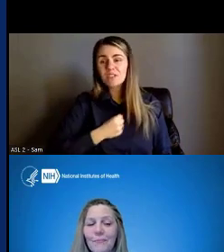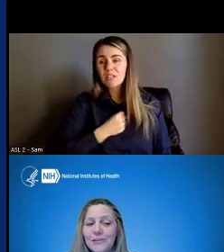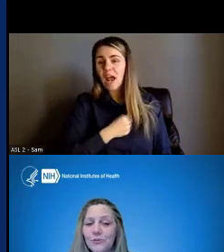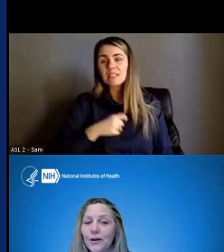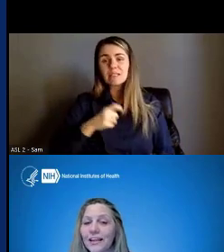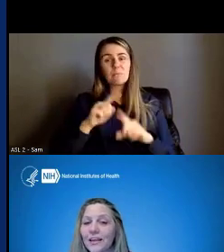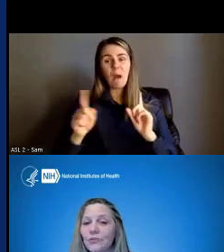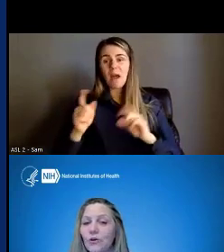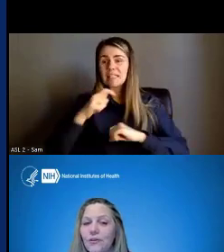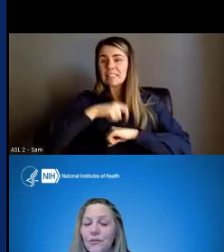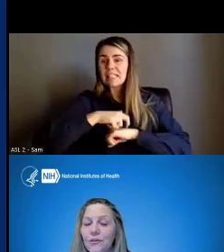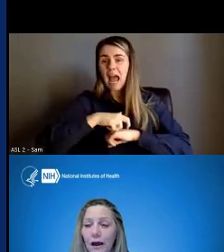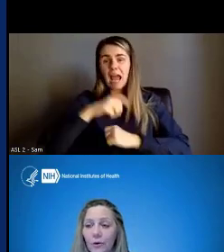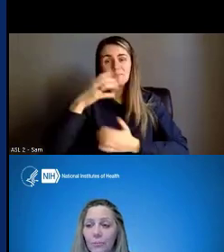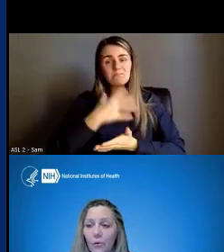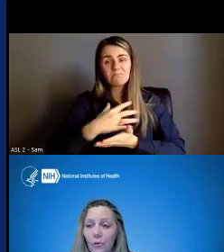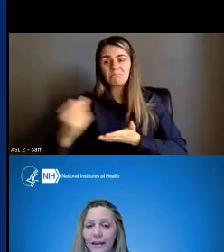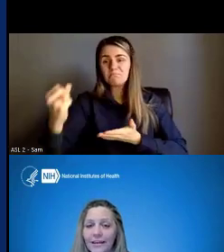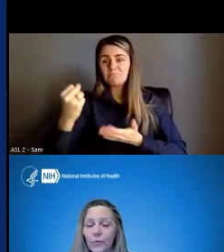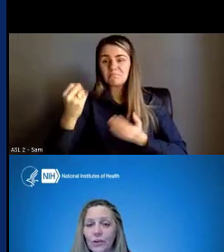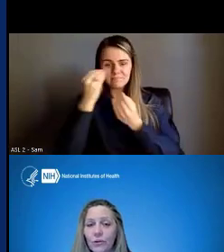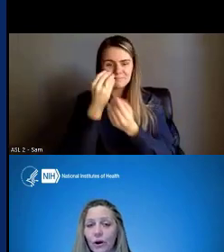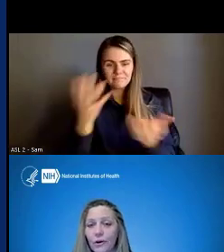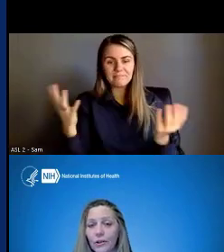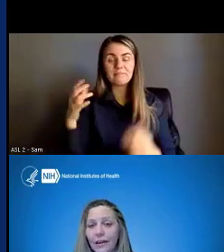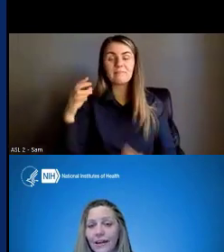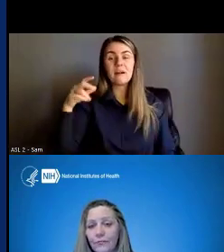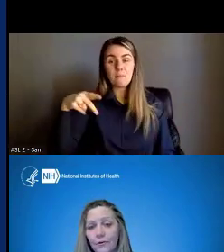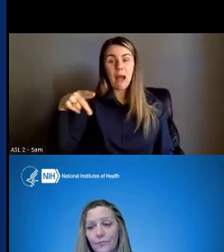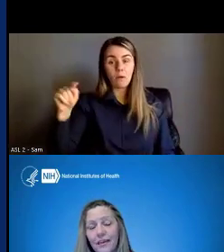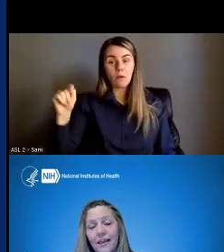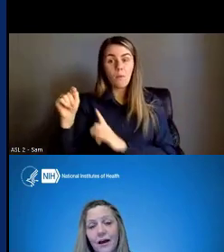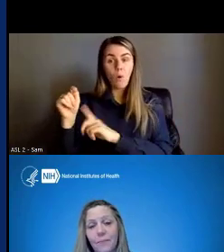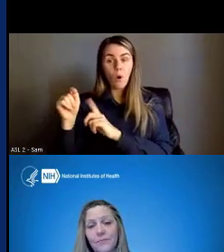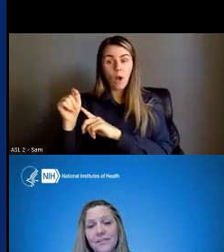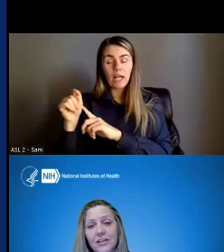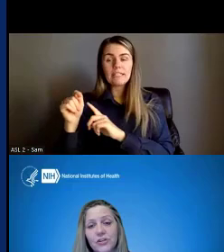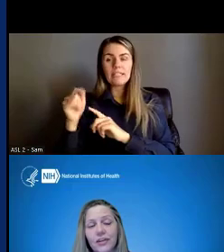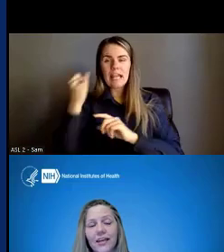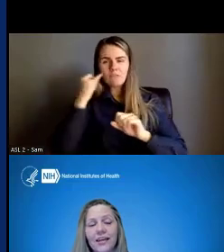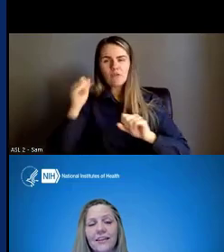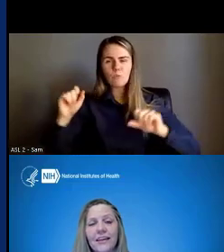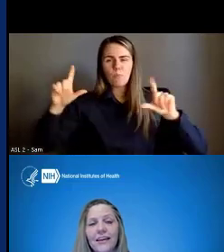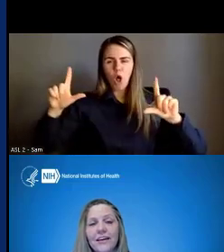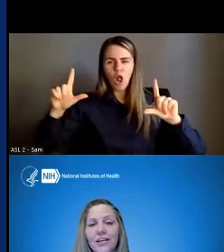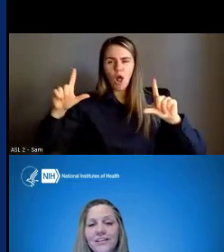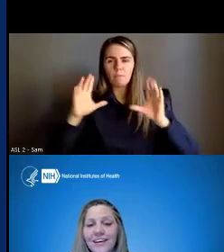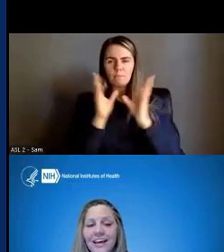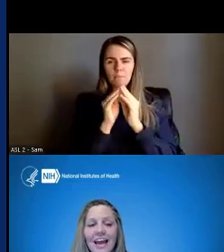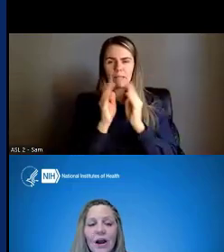I do want to let you know that the PowerPoint, when you go, and you get it from the section in the agenda,